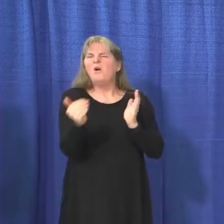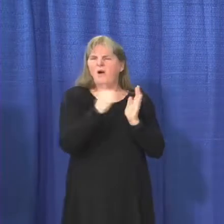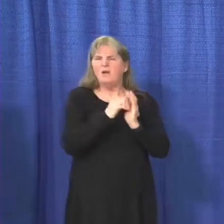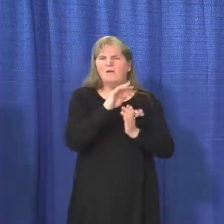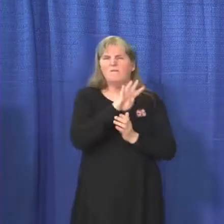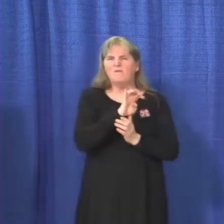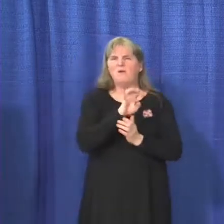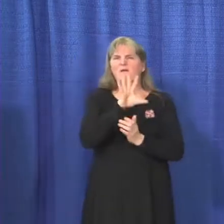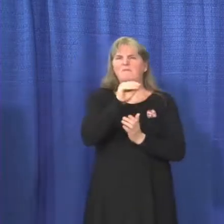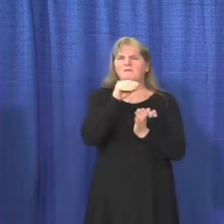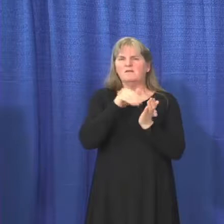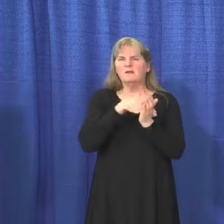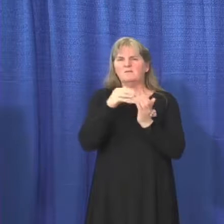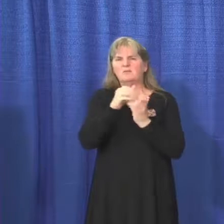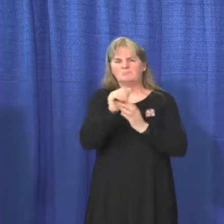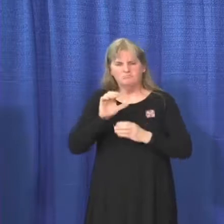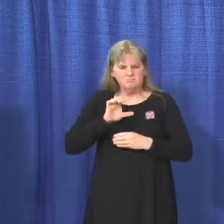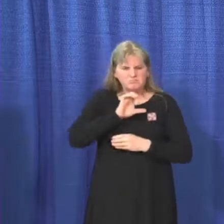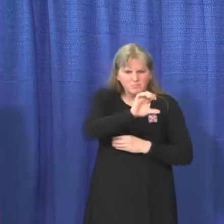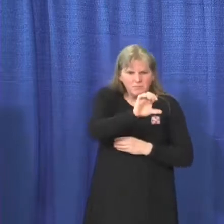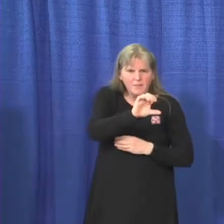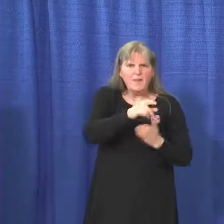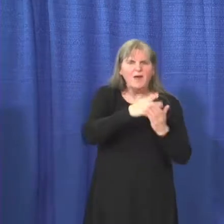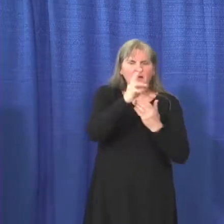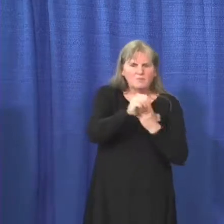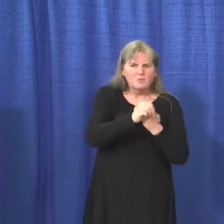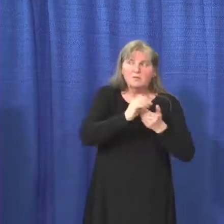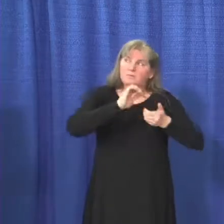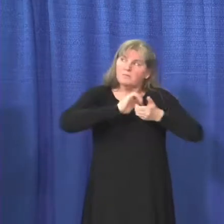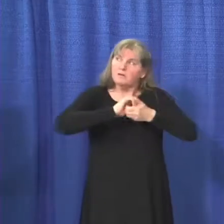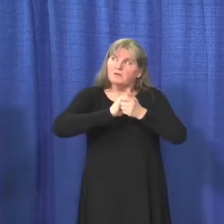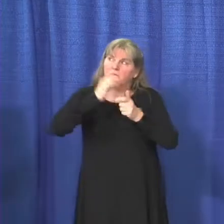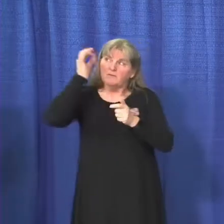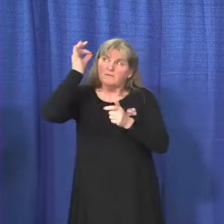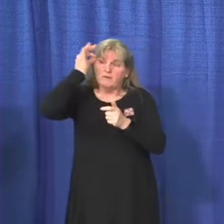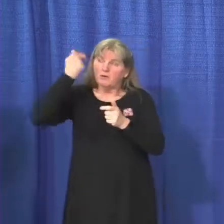partnership with Canada as we prepare for recovery, 300,000